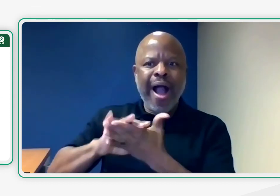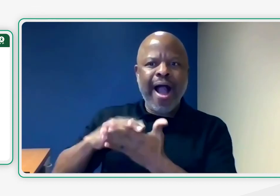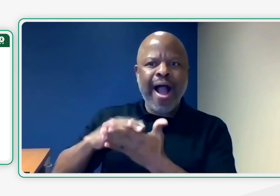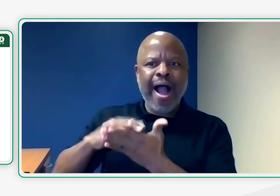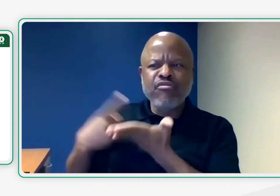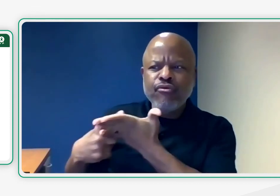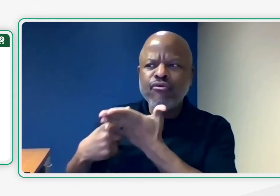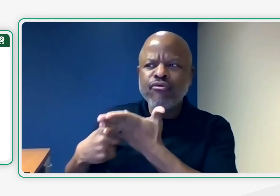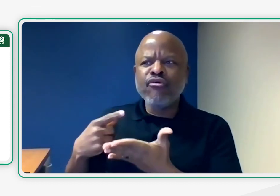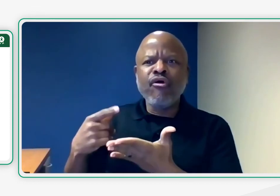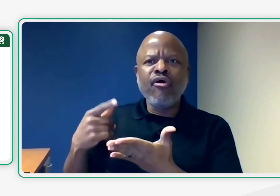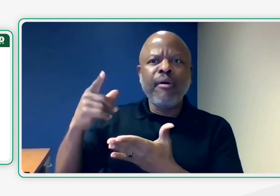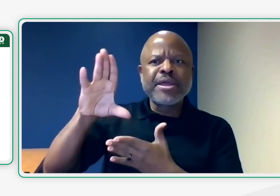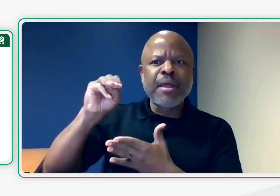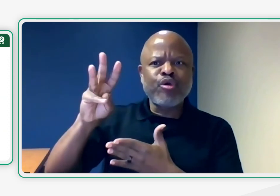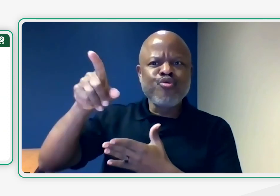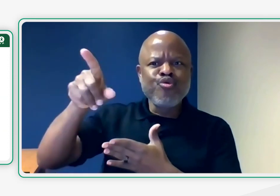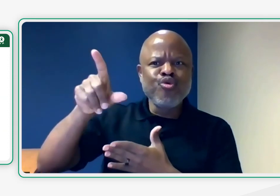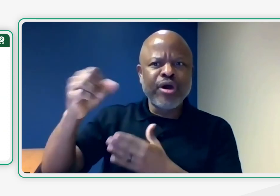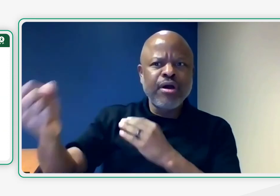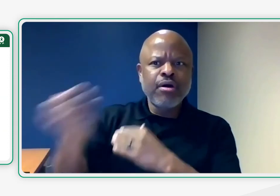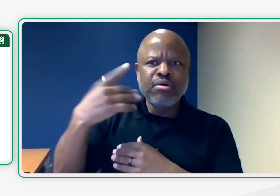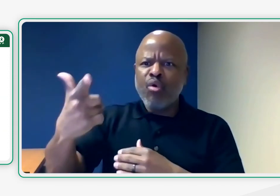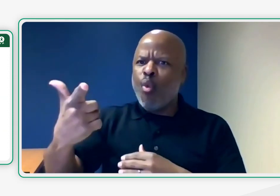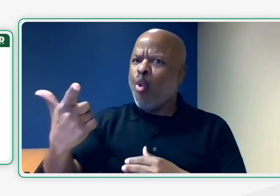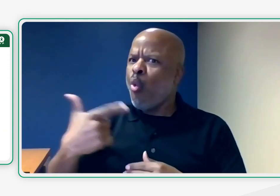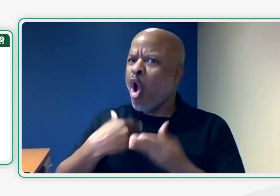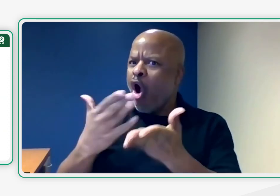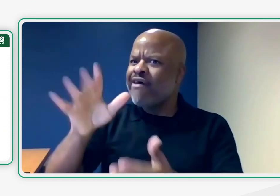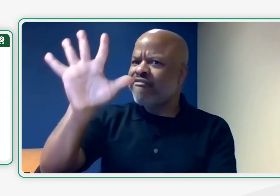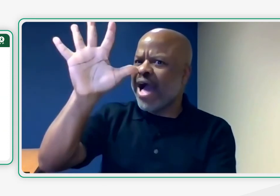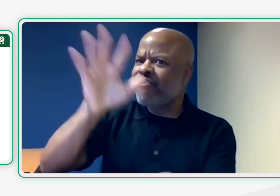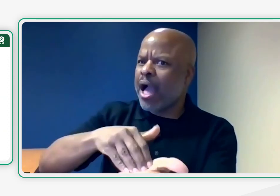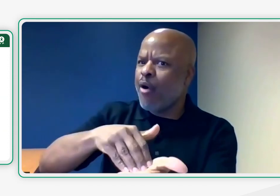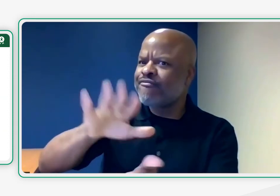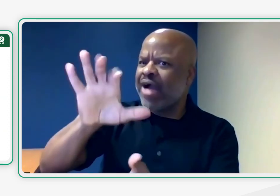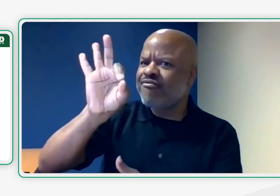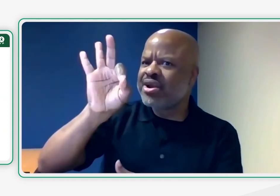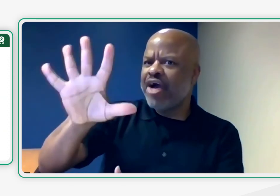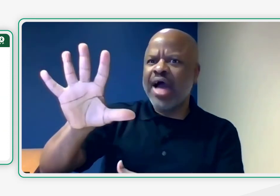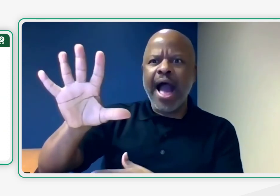So many things were shut down. And my wife and I were both thinking about what to do with the BMW.